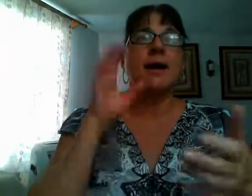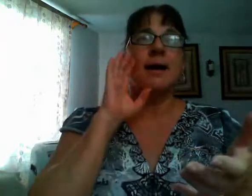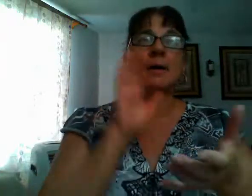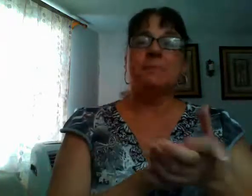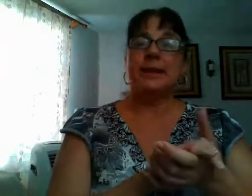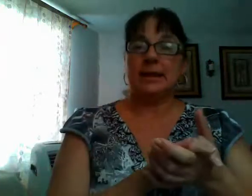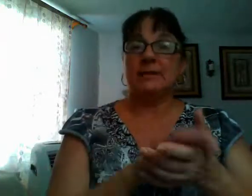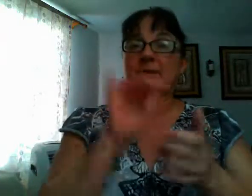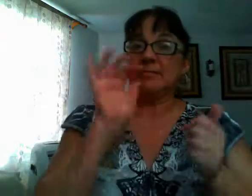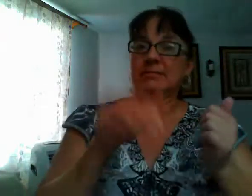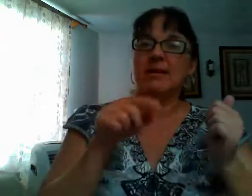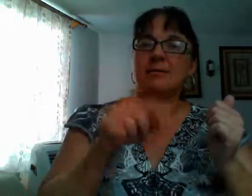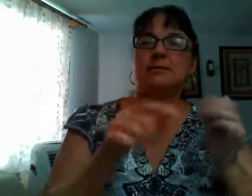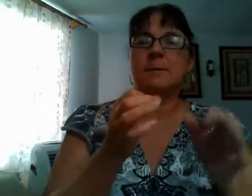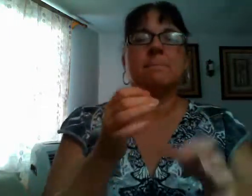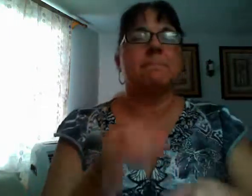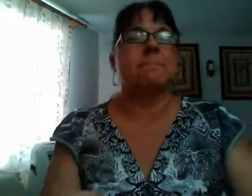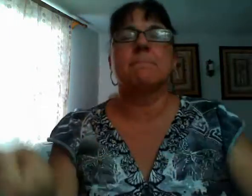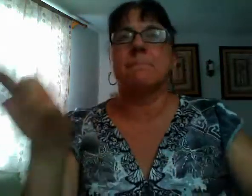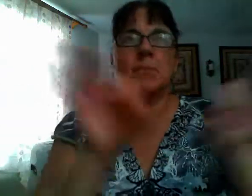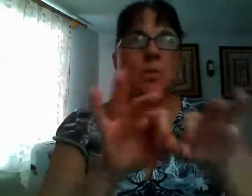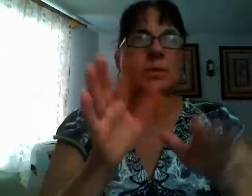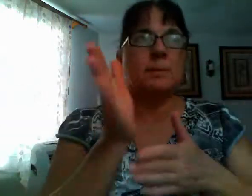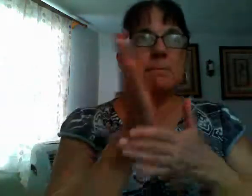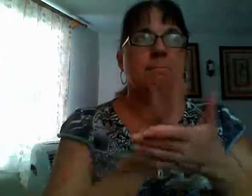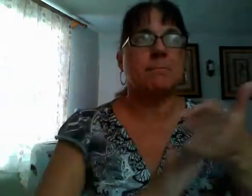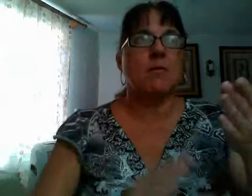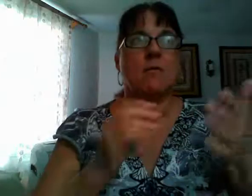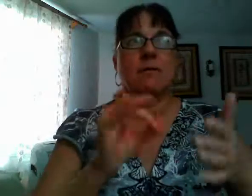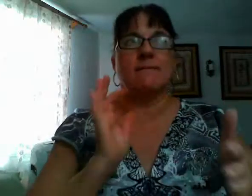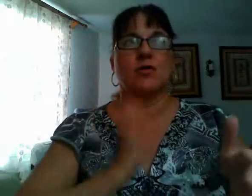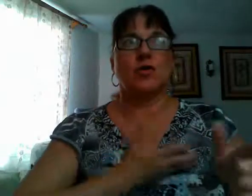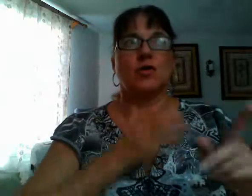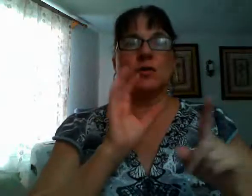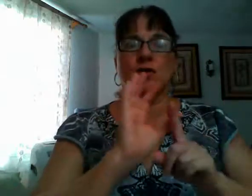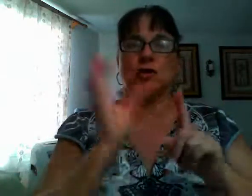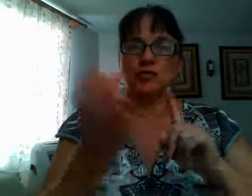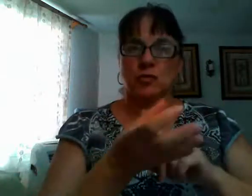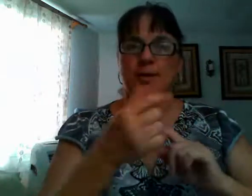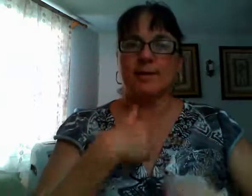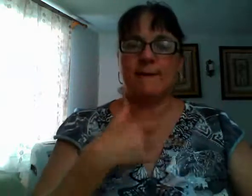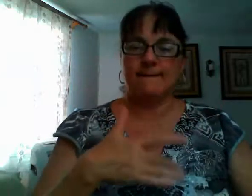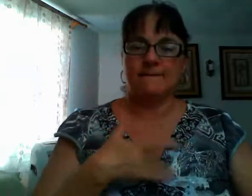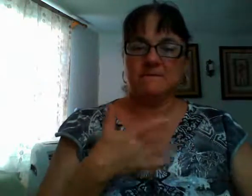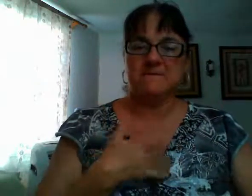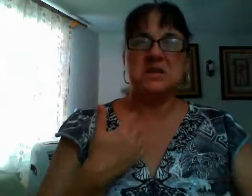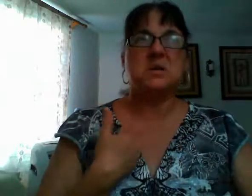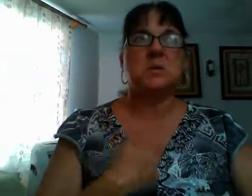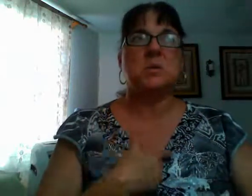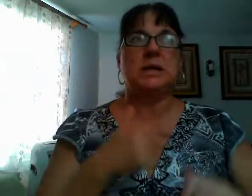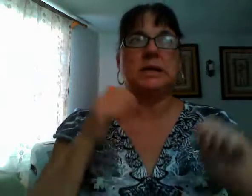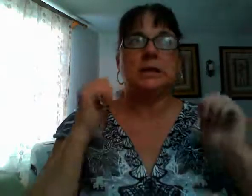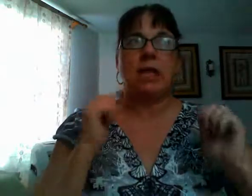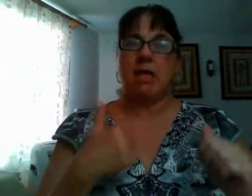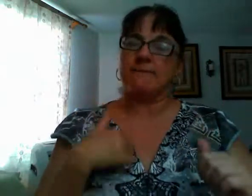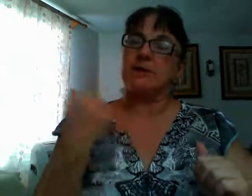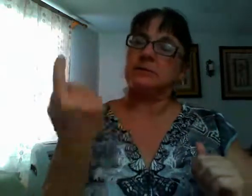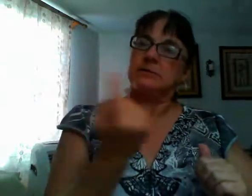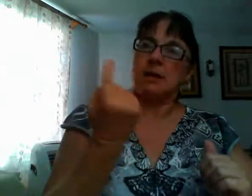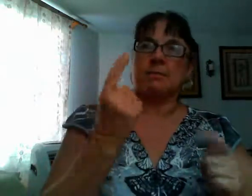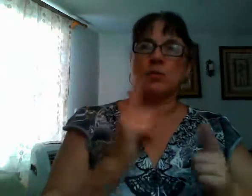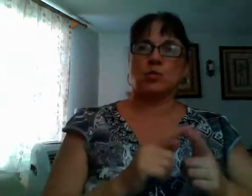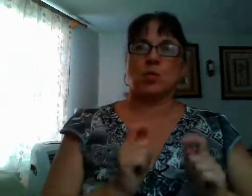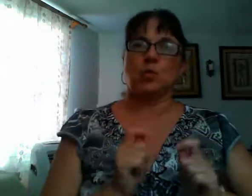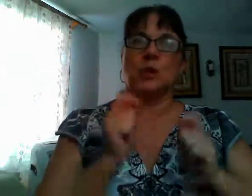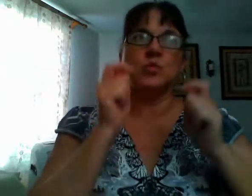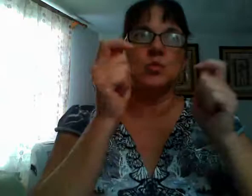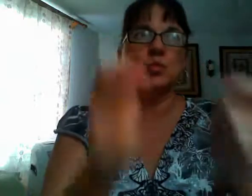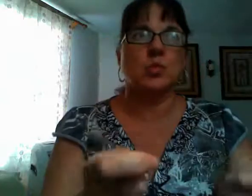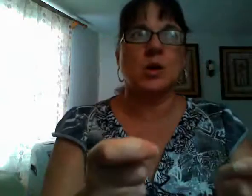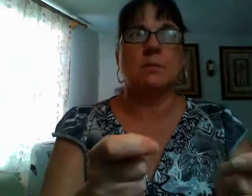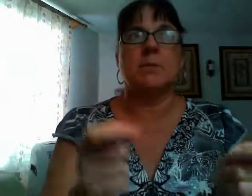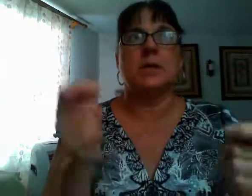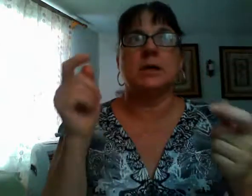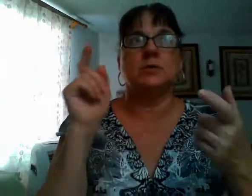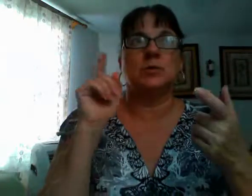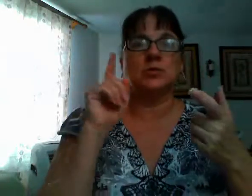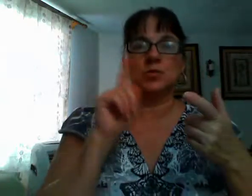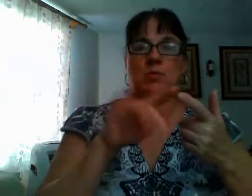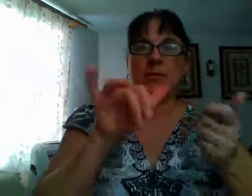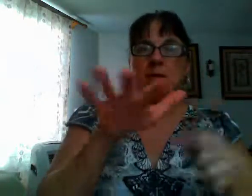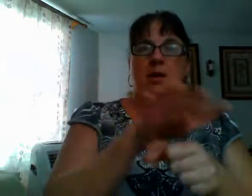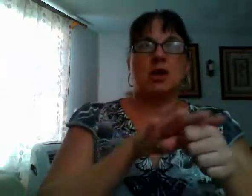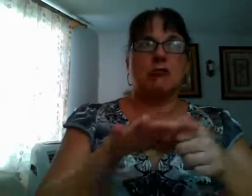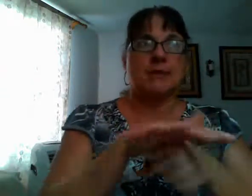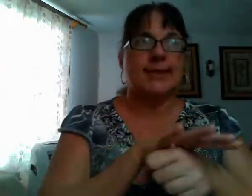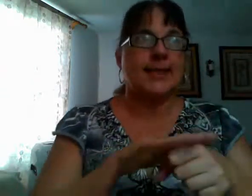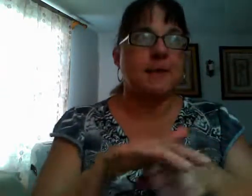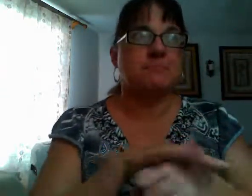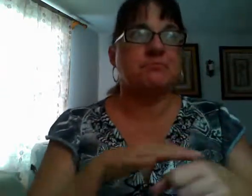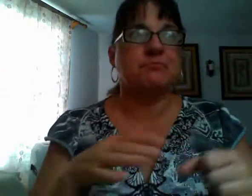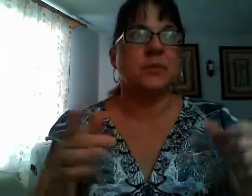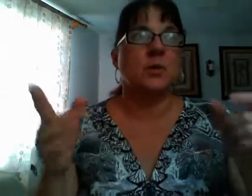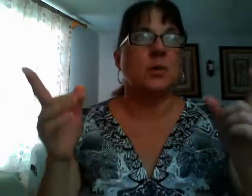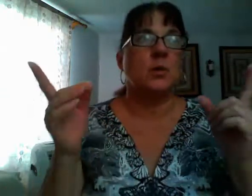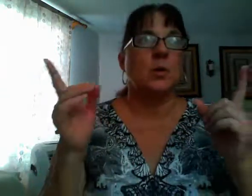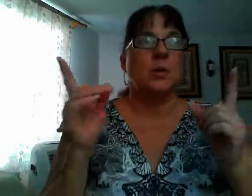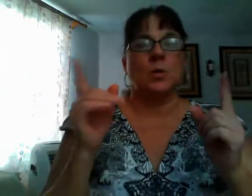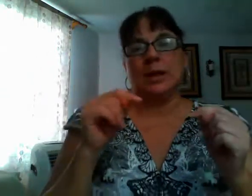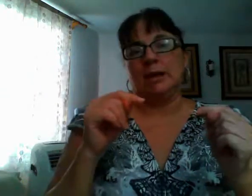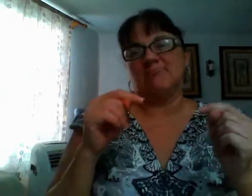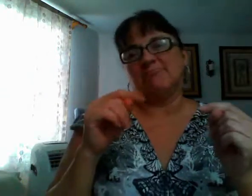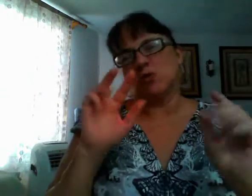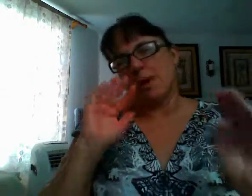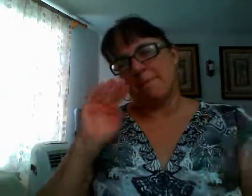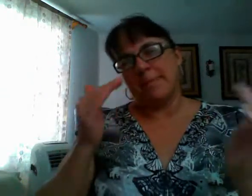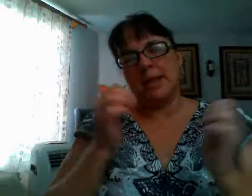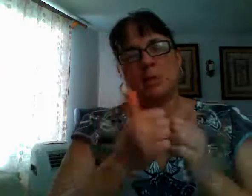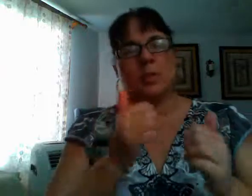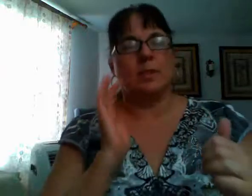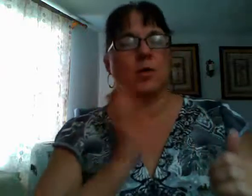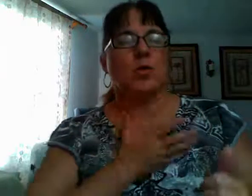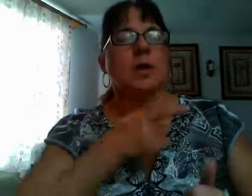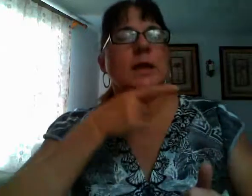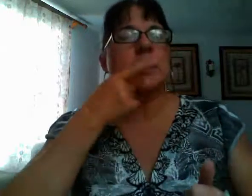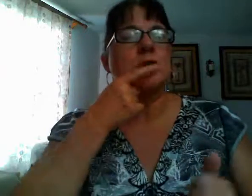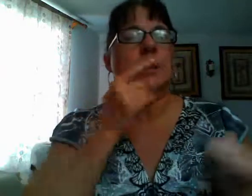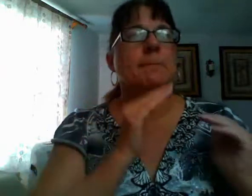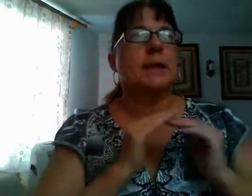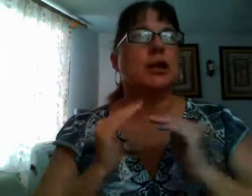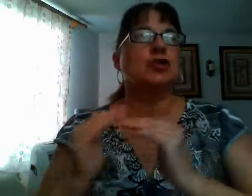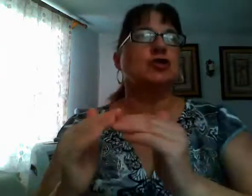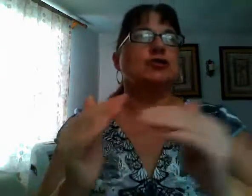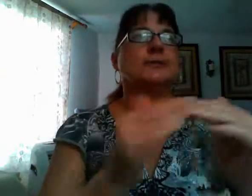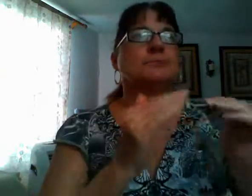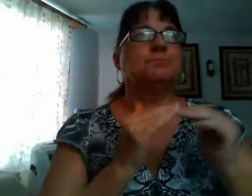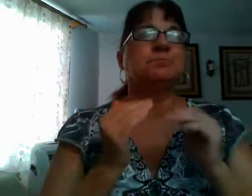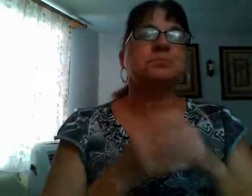I believe this is an important part of our culture and I feel that we have something to contribute to that area when compared with our hearing peers.